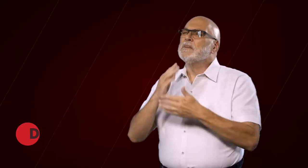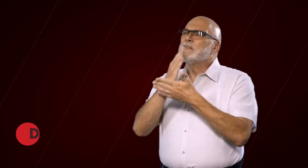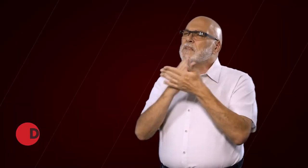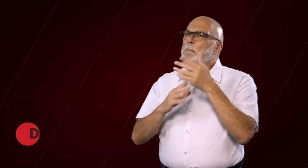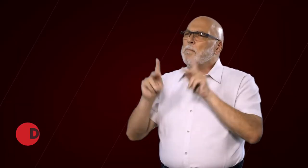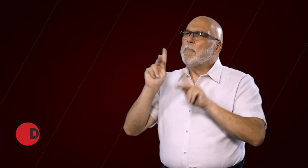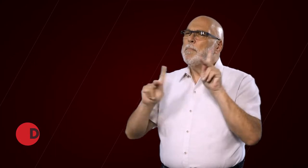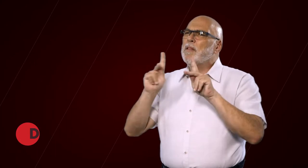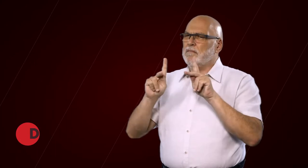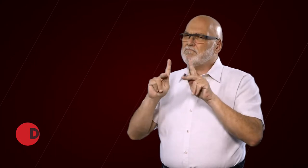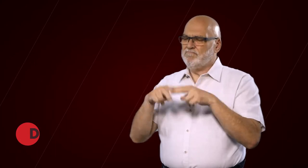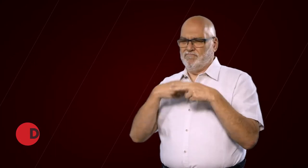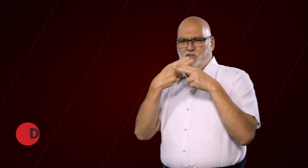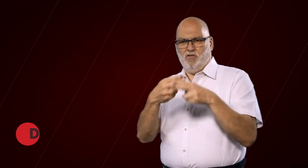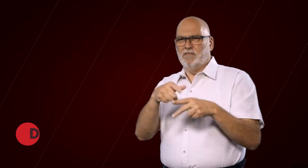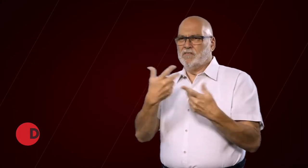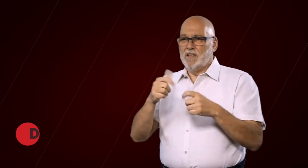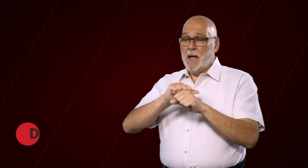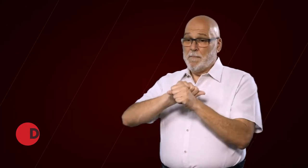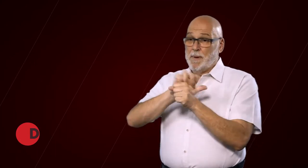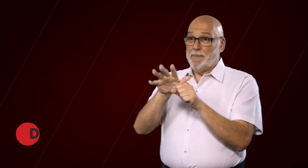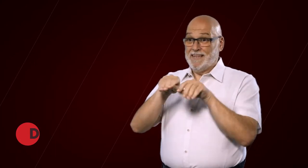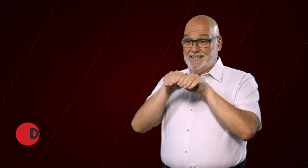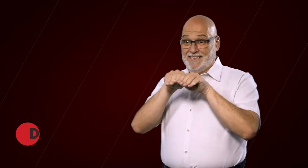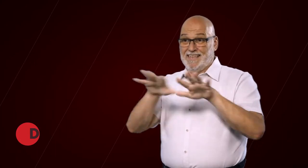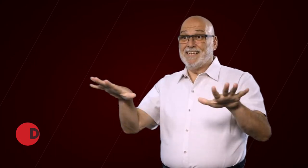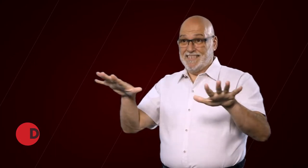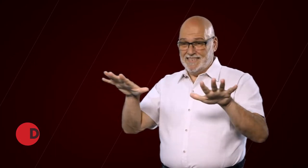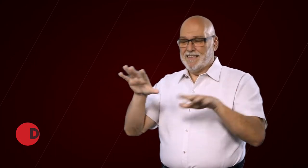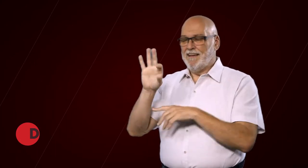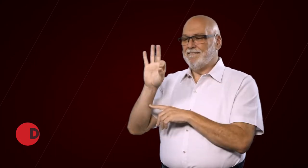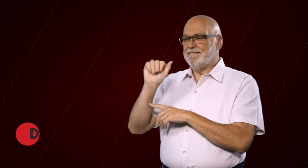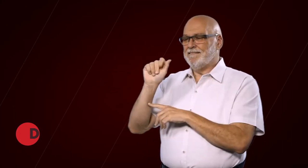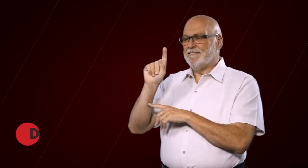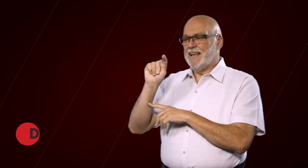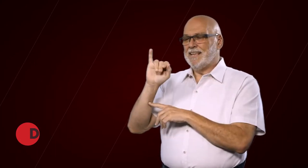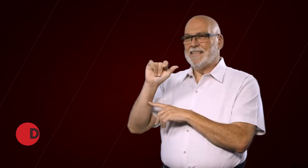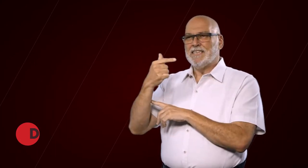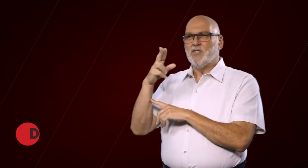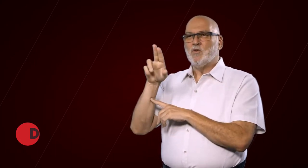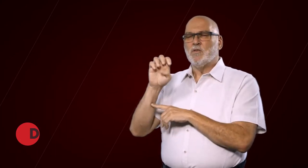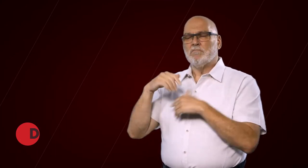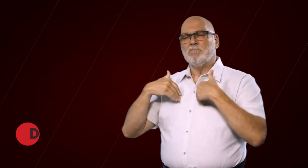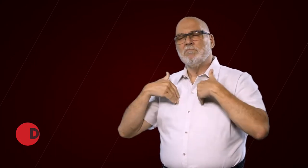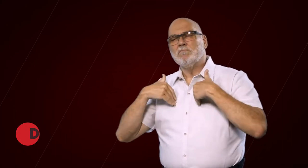[Anselmo]: Some people call it “pandemic fatigue”.